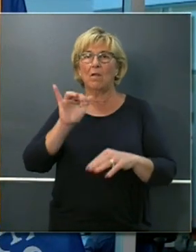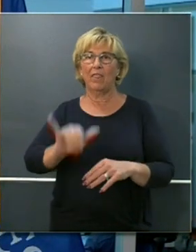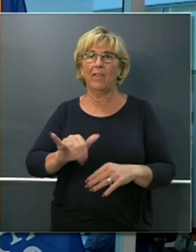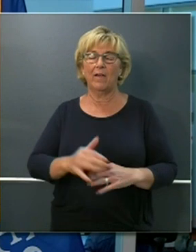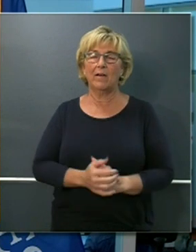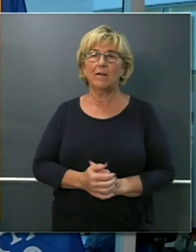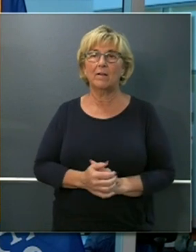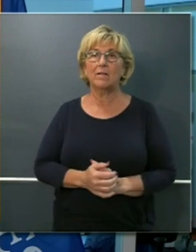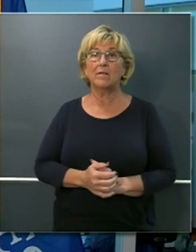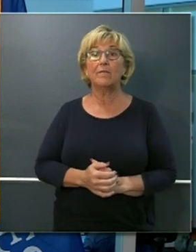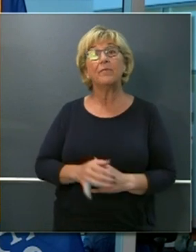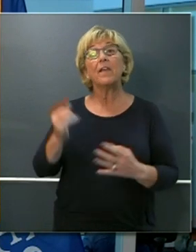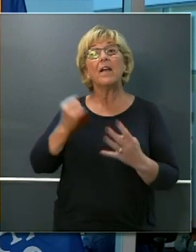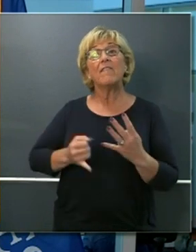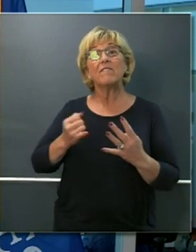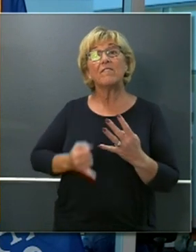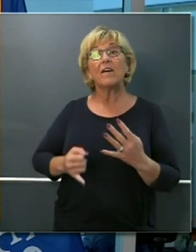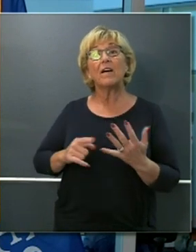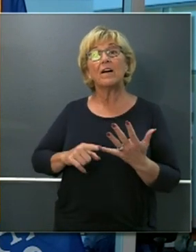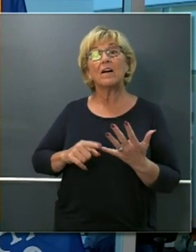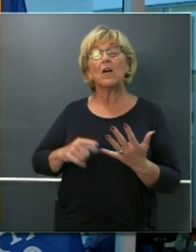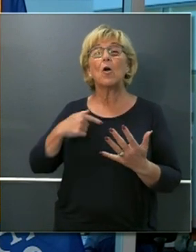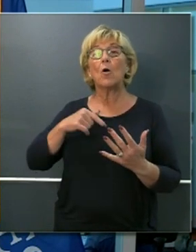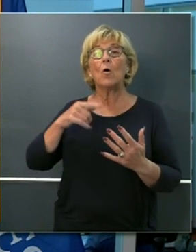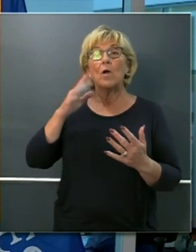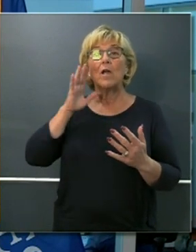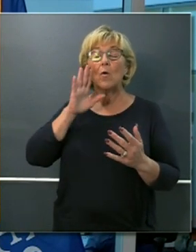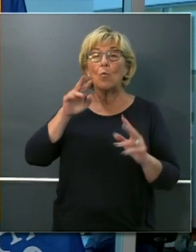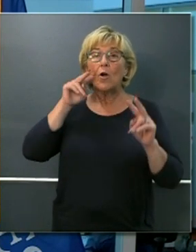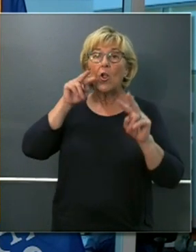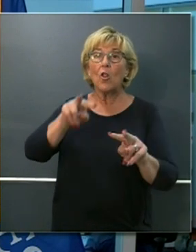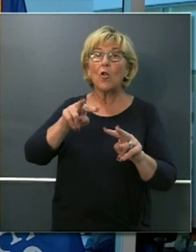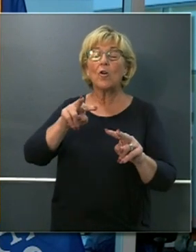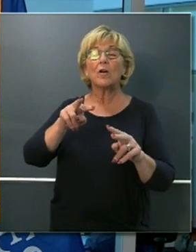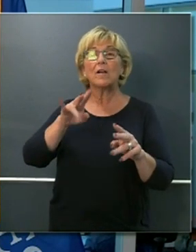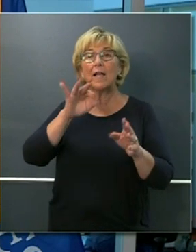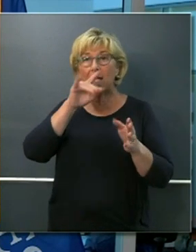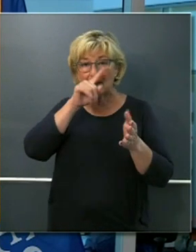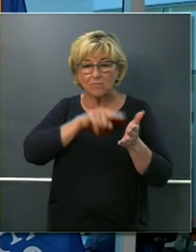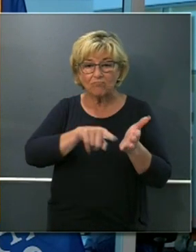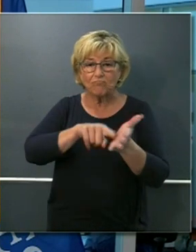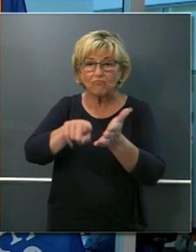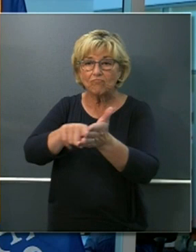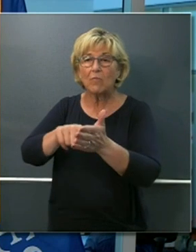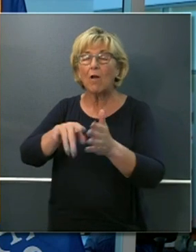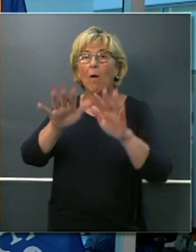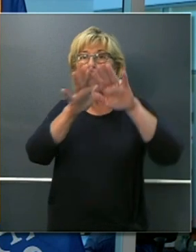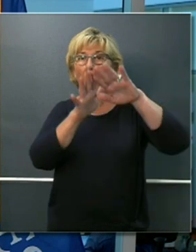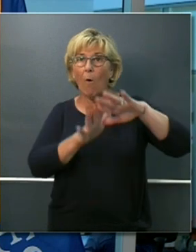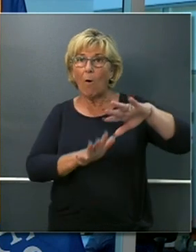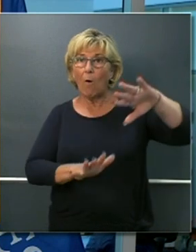BUT ALSO ANTICIPATING WHAT THE NEEDS WILL BE FOR THE FUTURE AND MAKE SURE WE CAN SECURE THOSE. WE NEED TO MAKE SURE THERE IS SUFFICIENT TESTING CAPACITY TO MEET THE DEMAND.